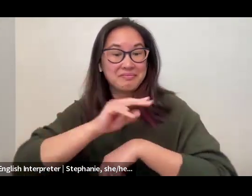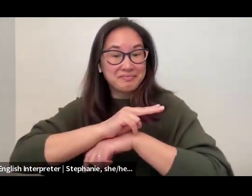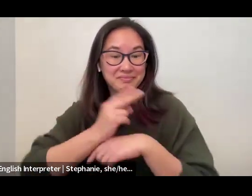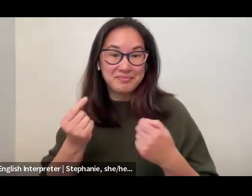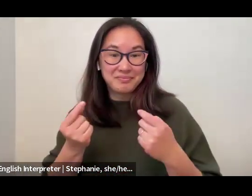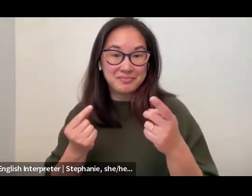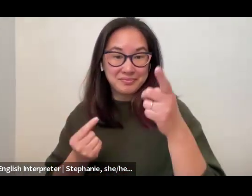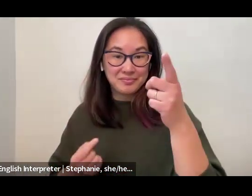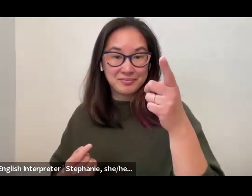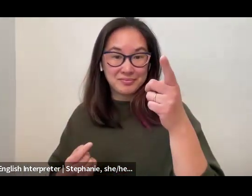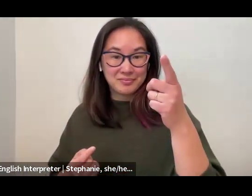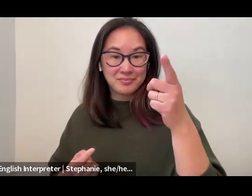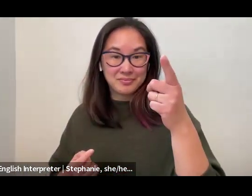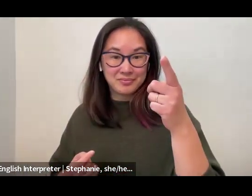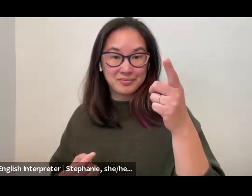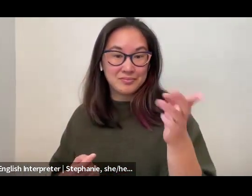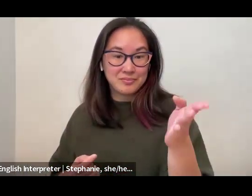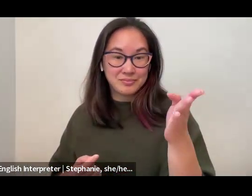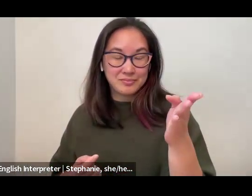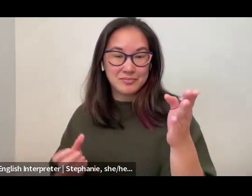and reaching up towards the ceiling.